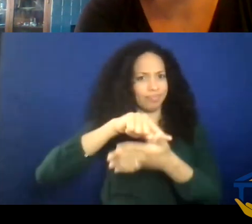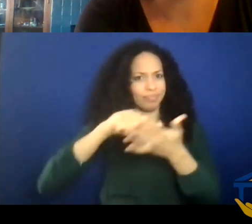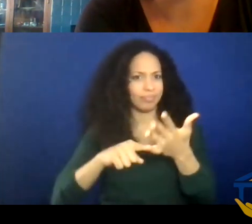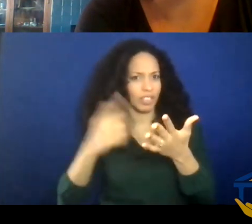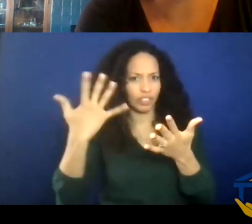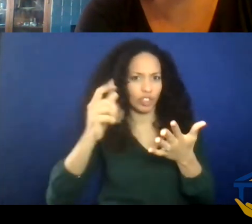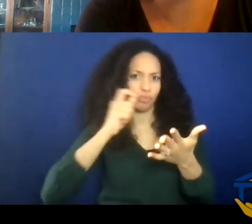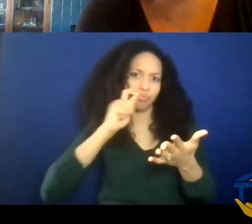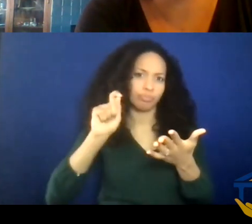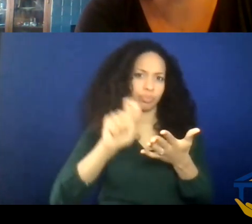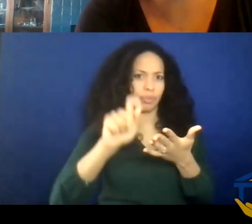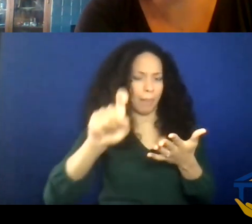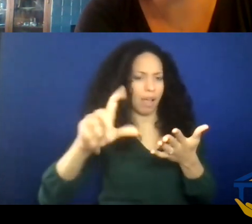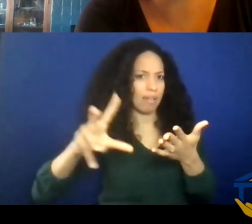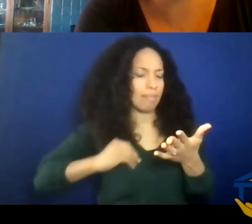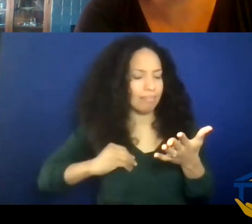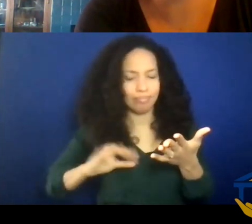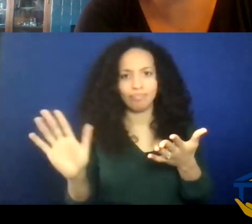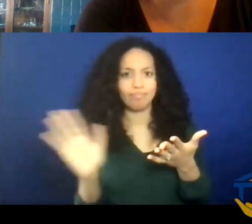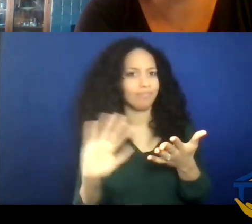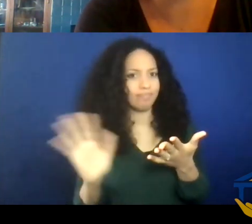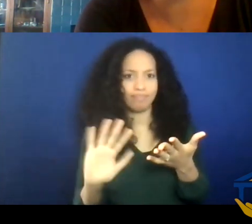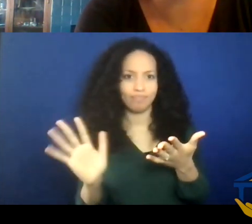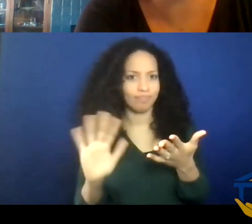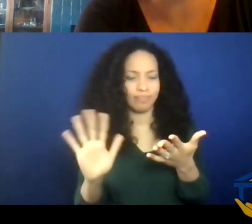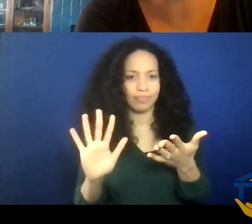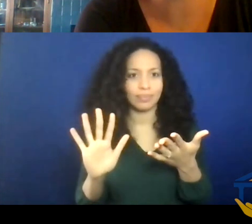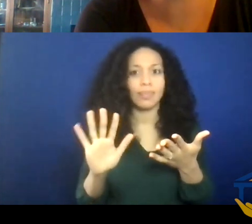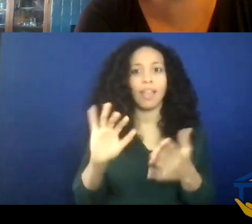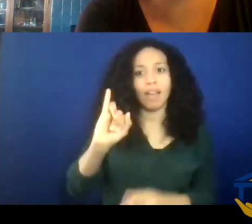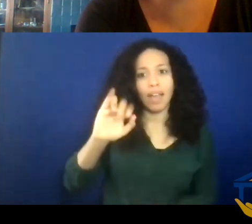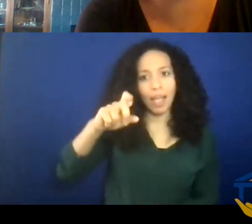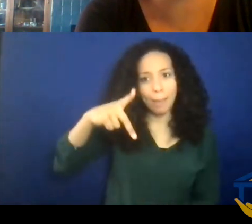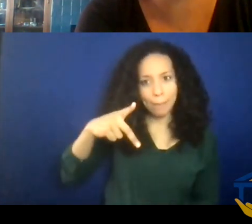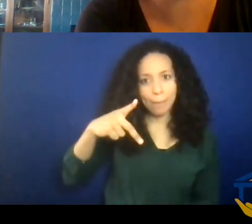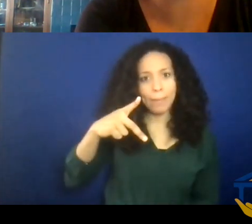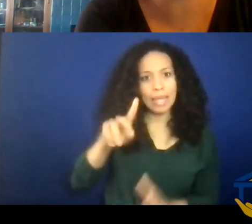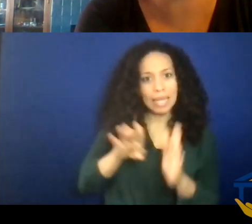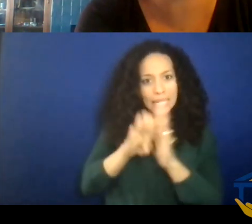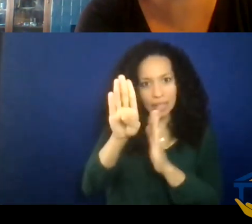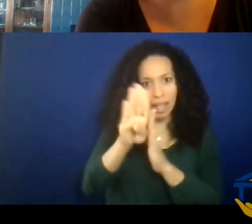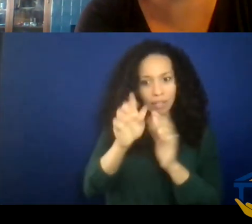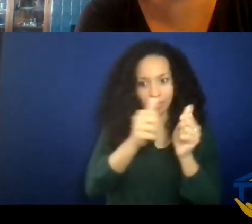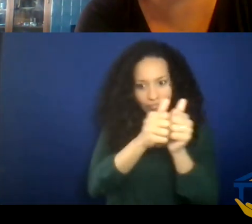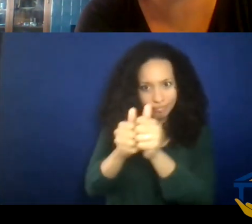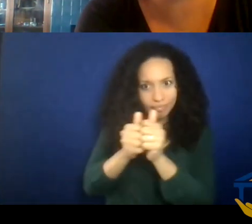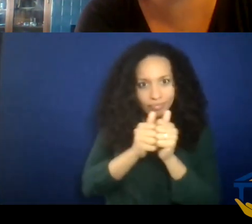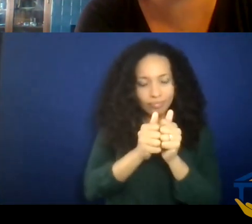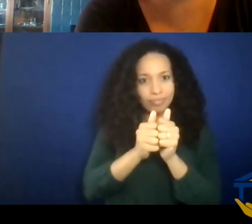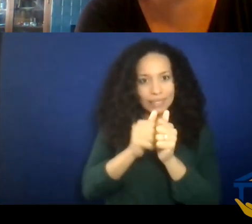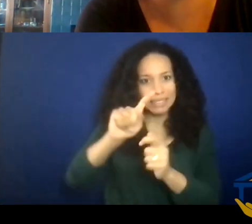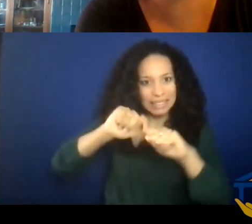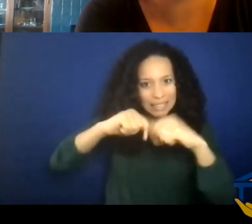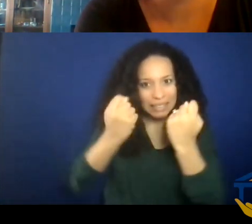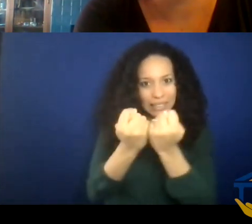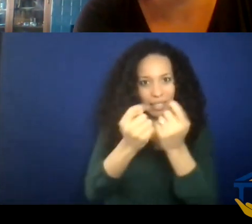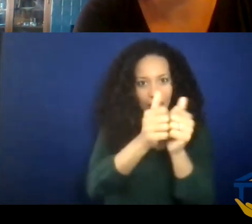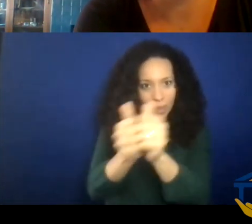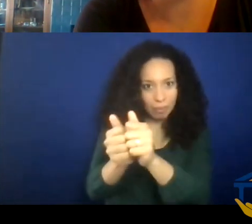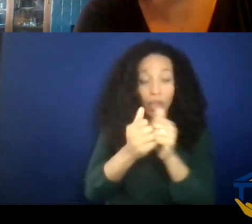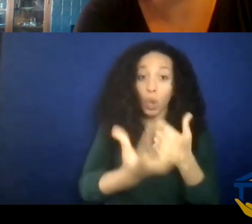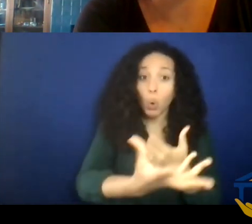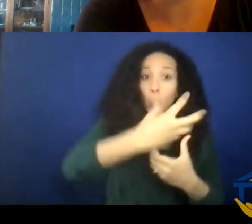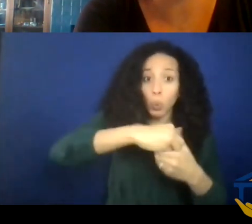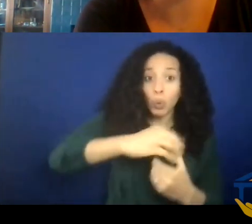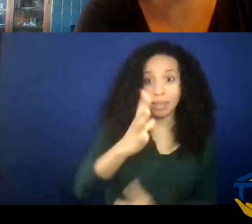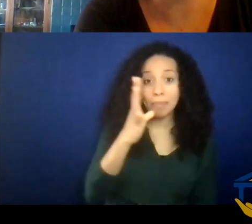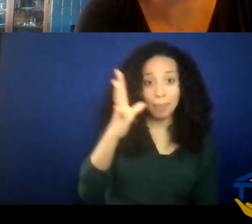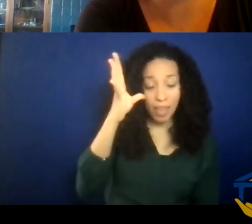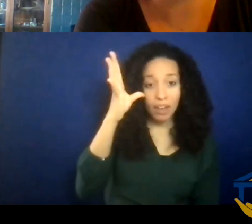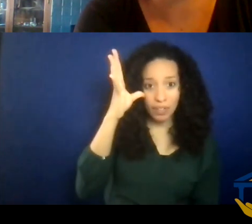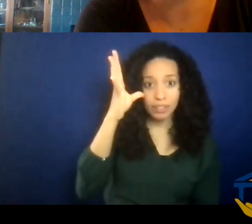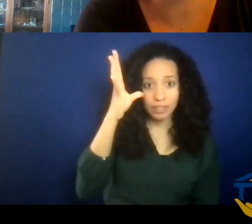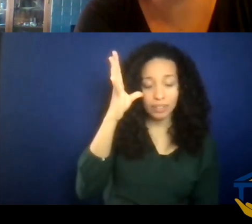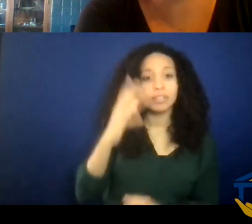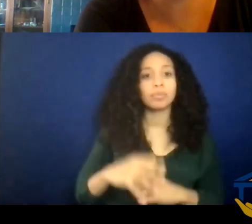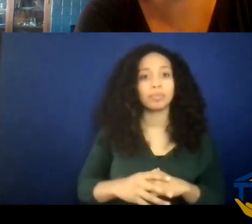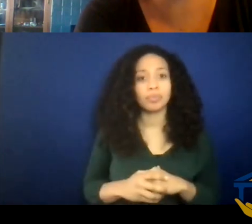The IEP is supposed to be developed by the team, which includes you as the parent and your opinions